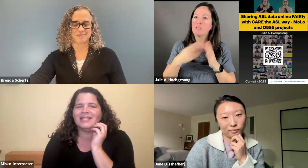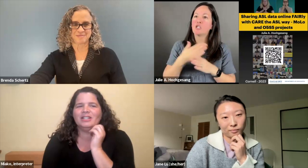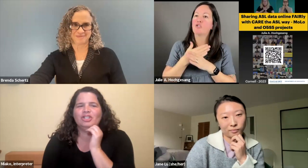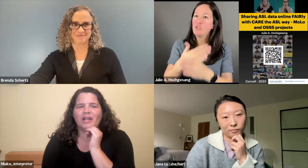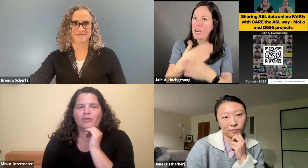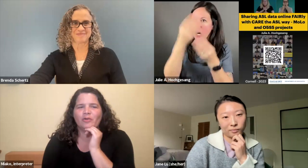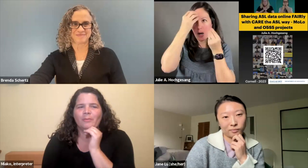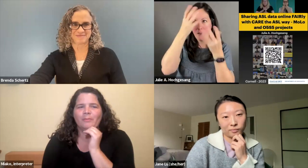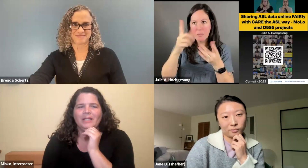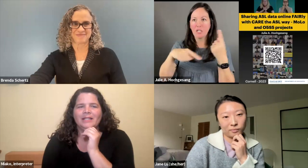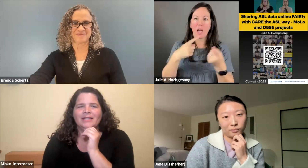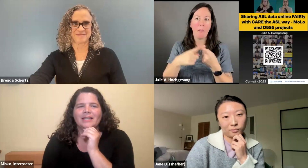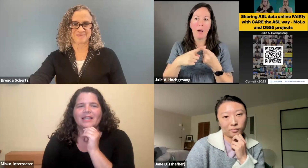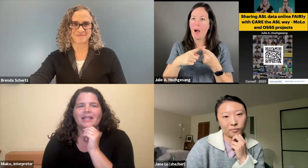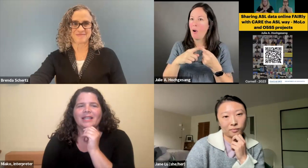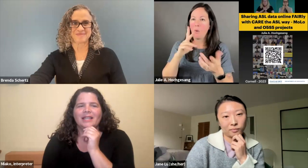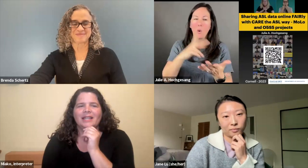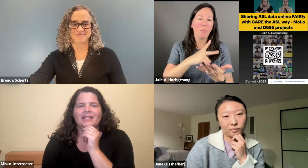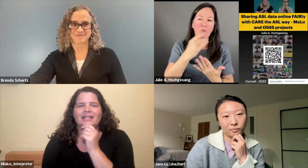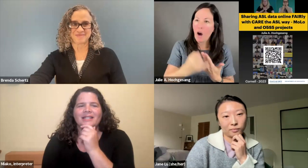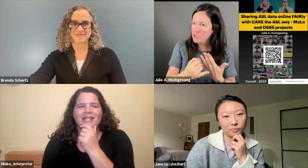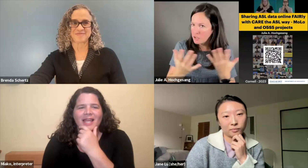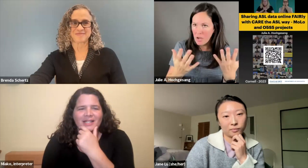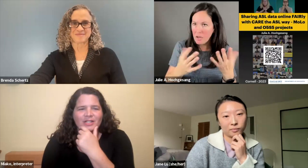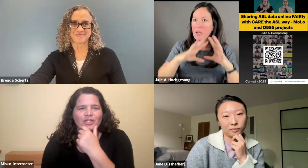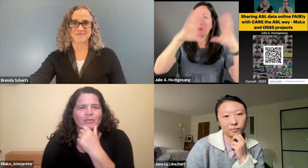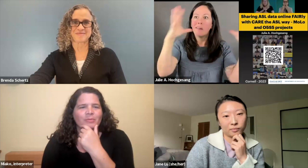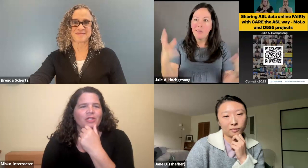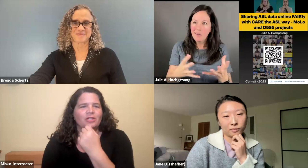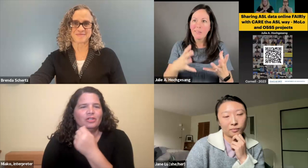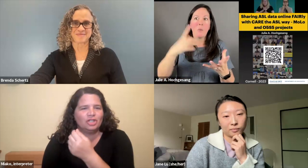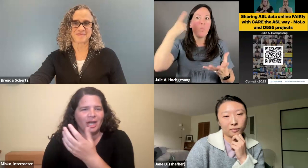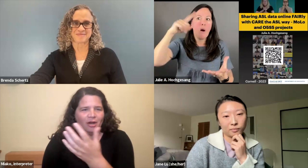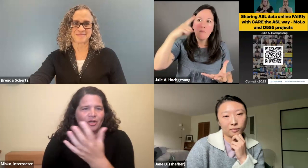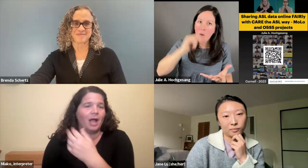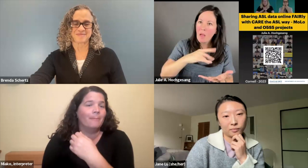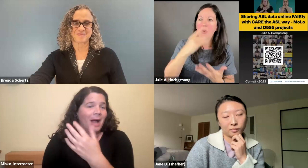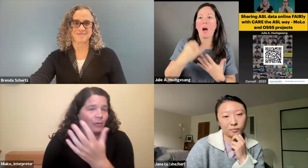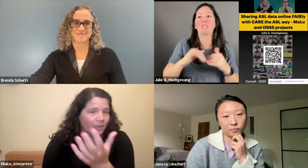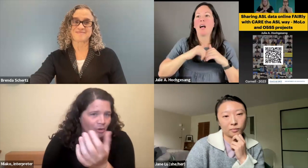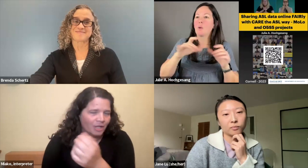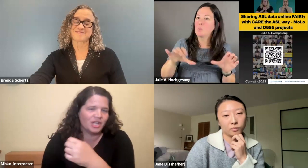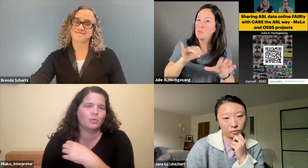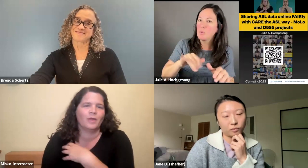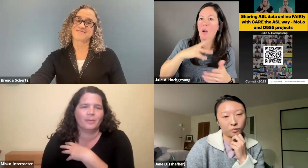in general means it is intended to be shared about the project what the